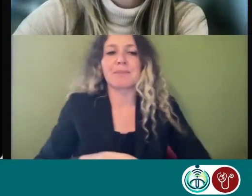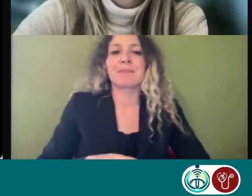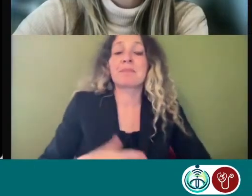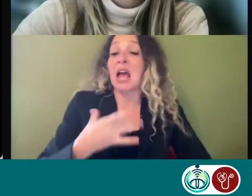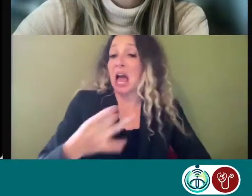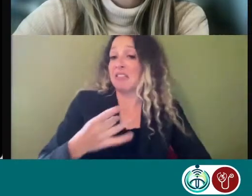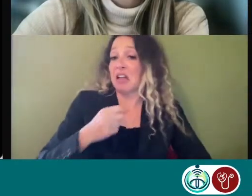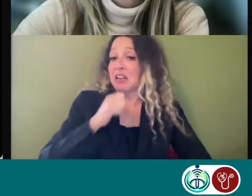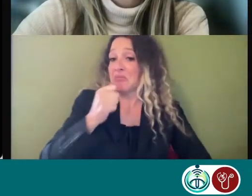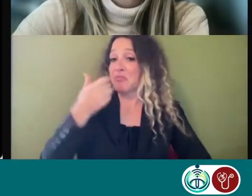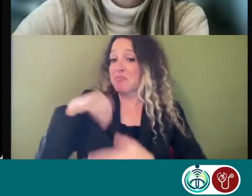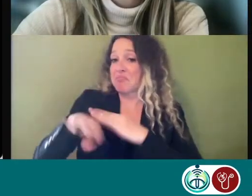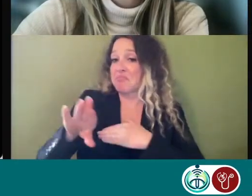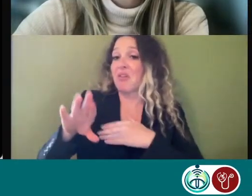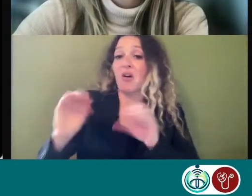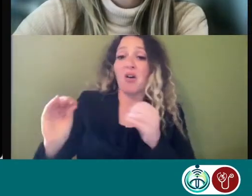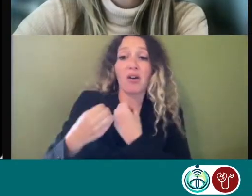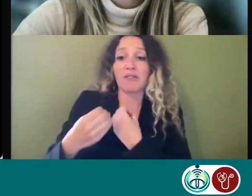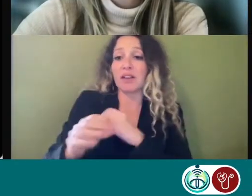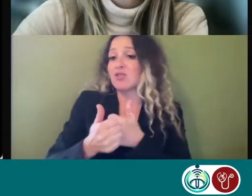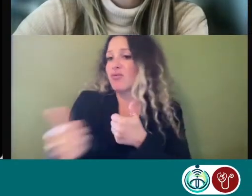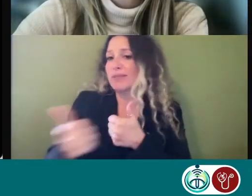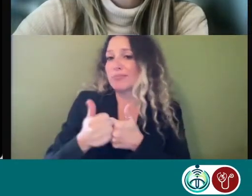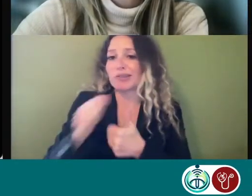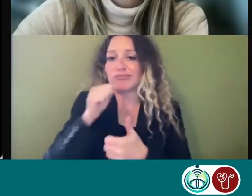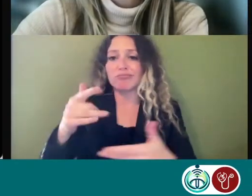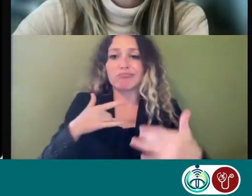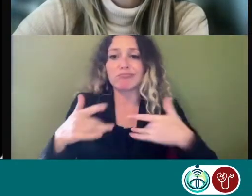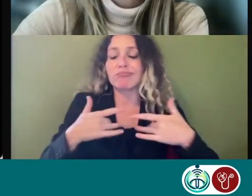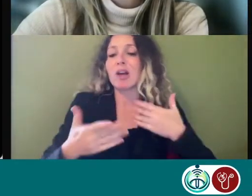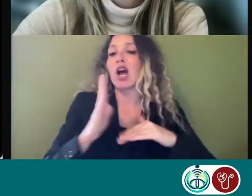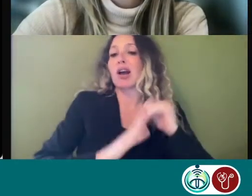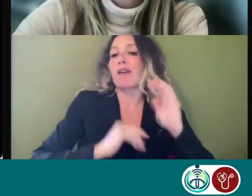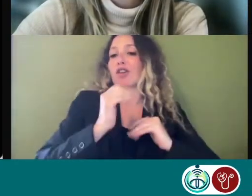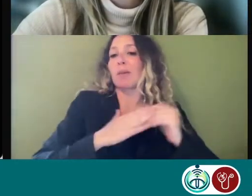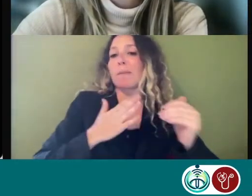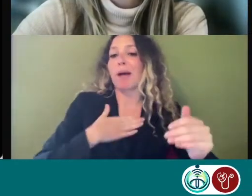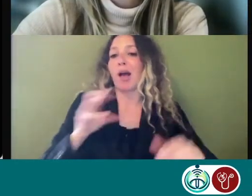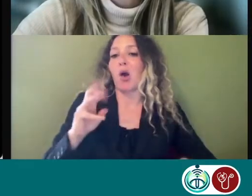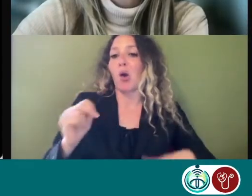worry about transportation, just do it like in the comfort of my own room. And then another one said,